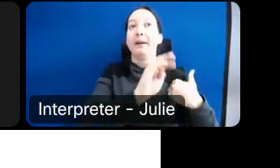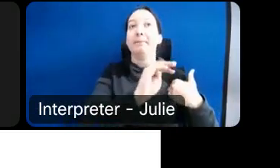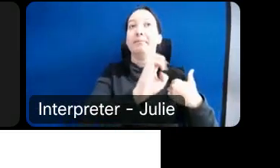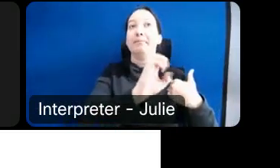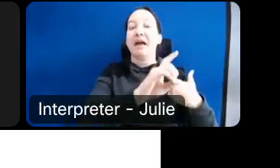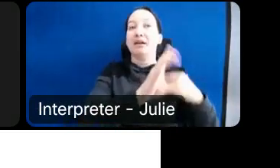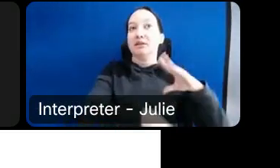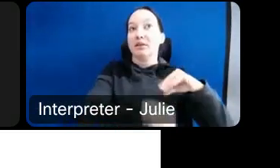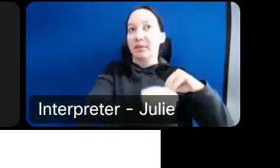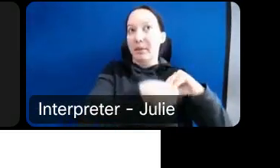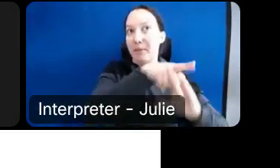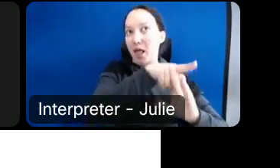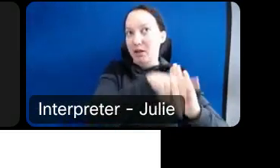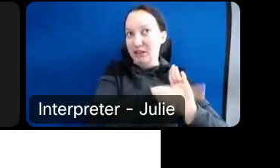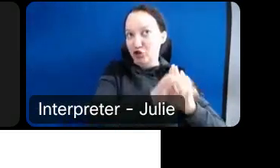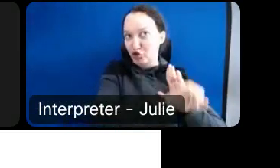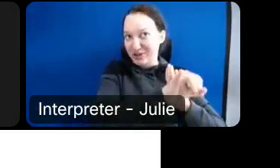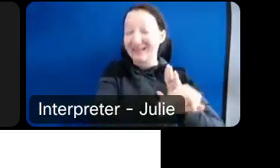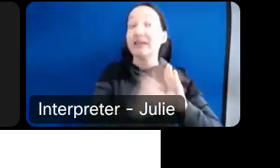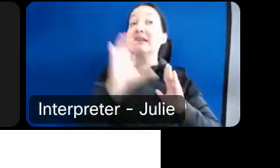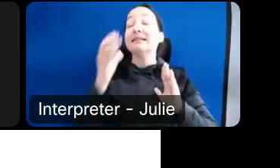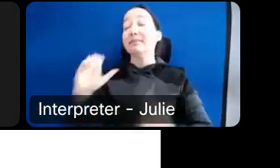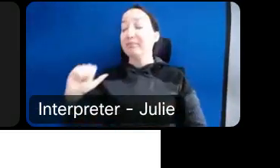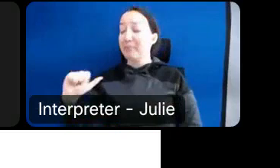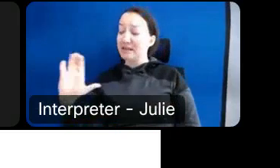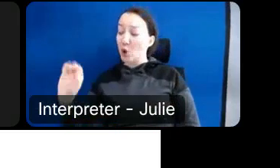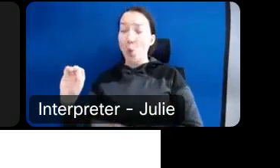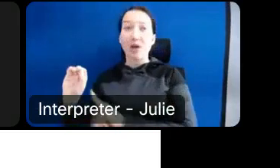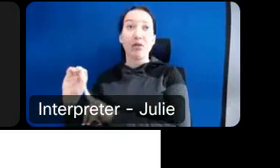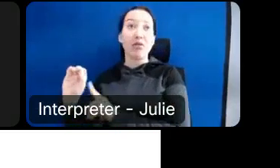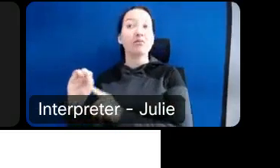Policy it seems to me that the ACO is not only saving.